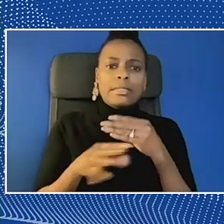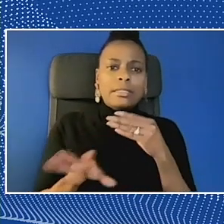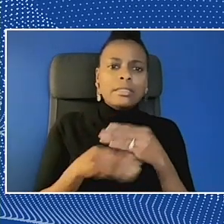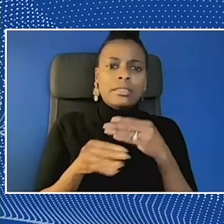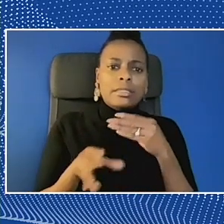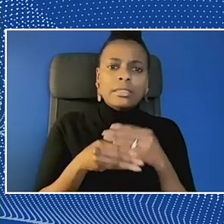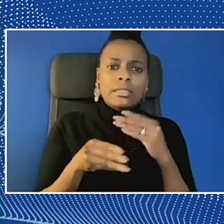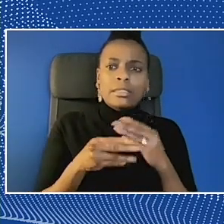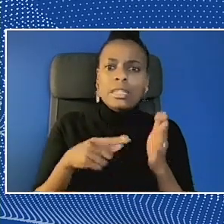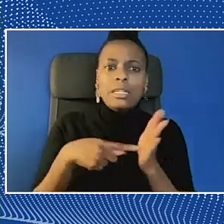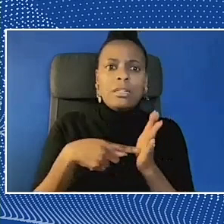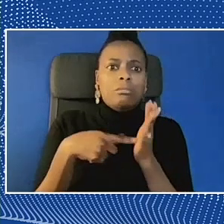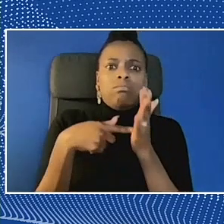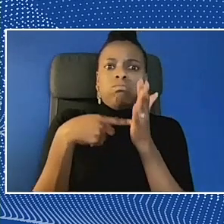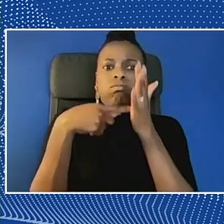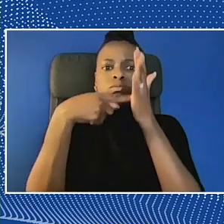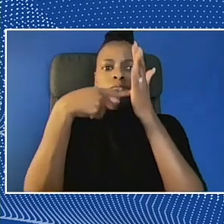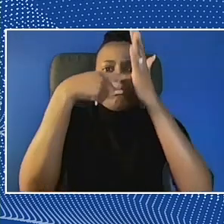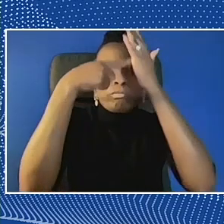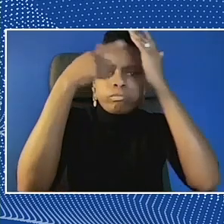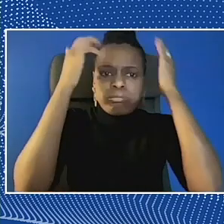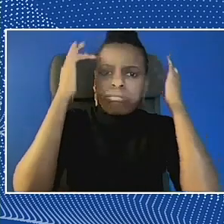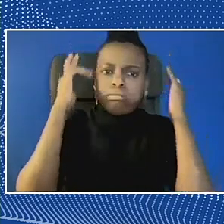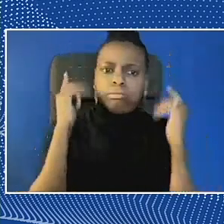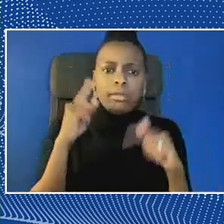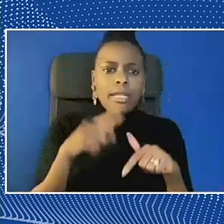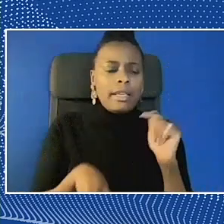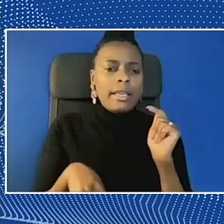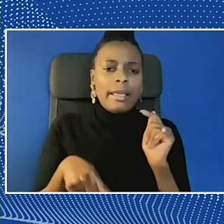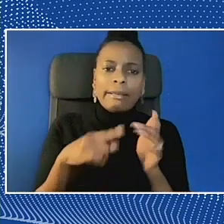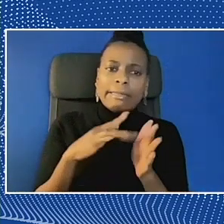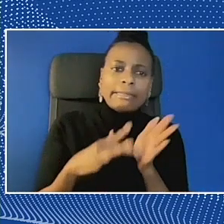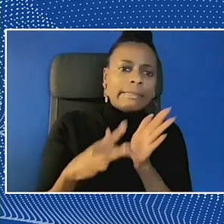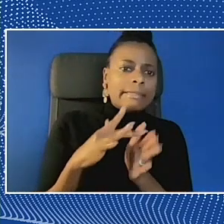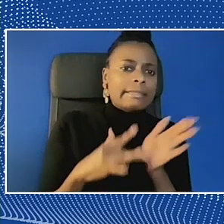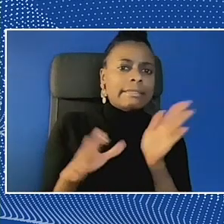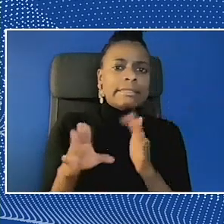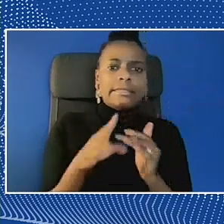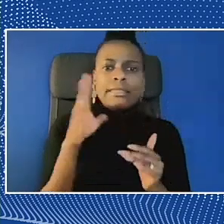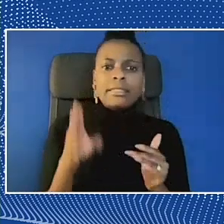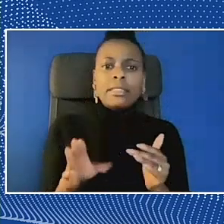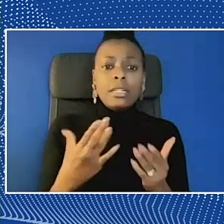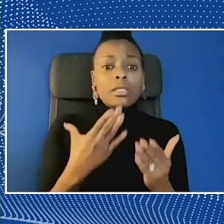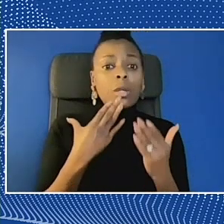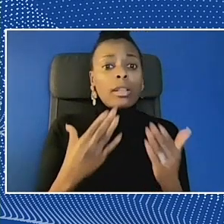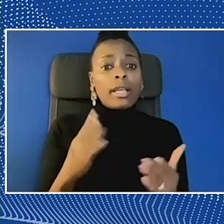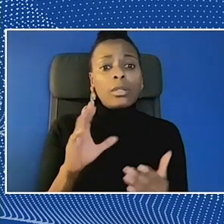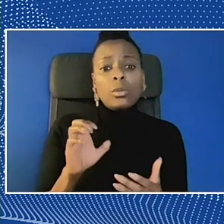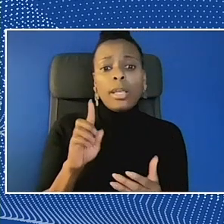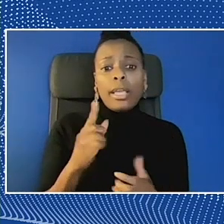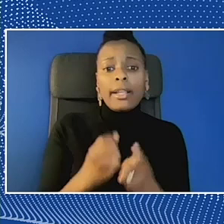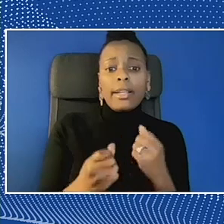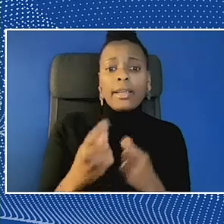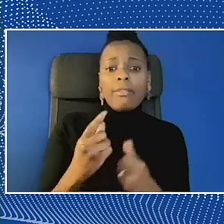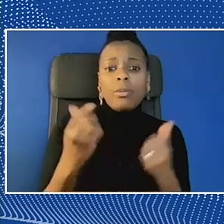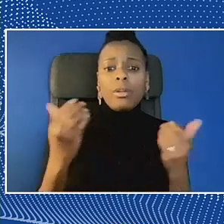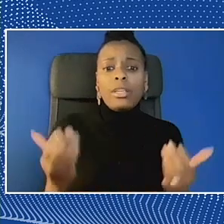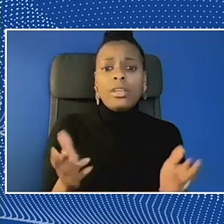under. So again, thank you so much, you know, to the Department, to everyone in this room to the Biden administration for